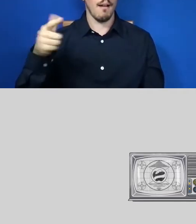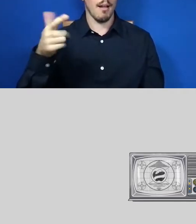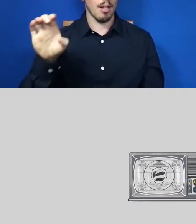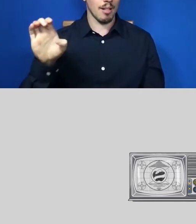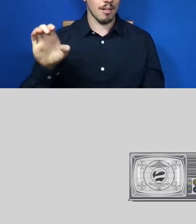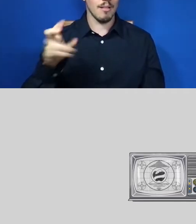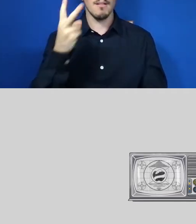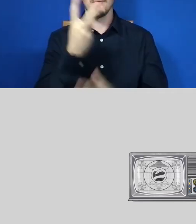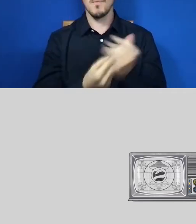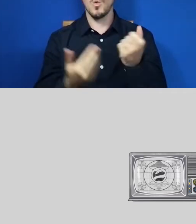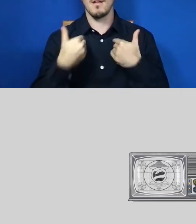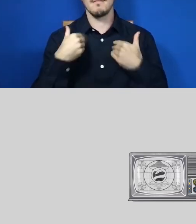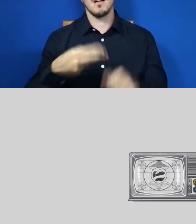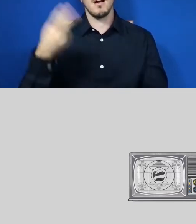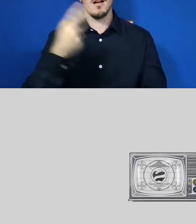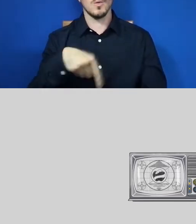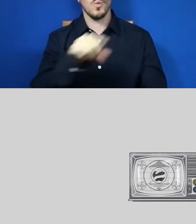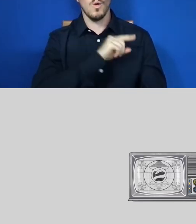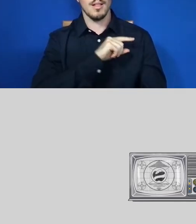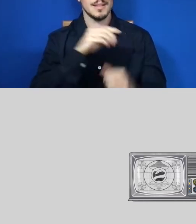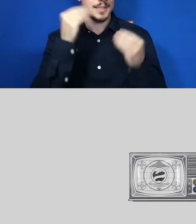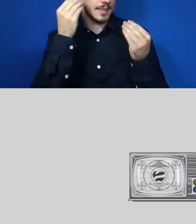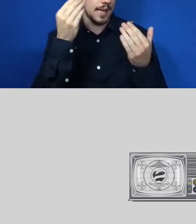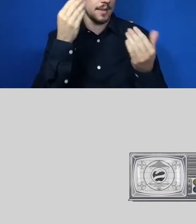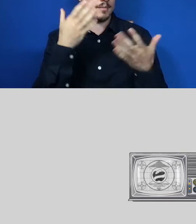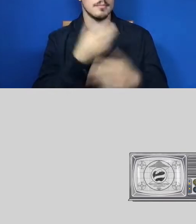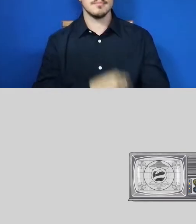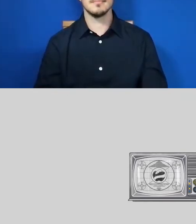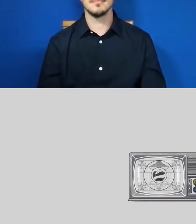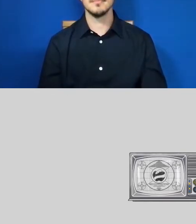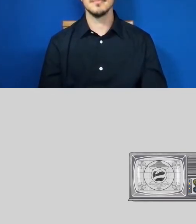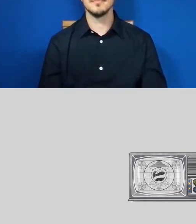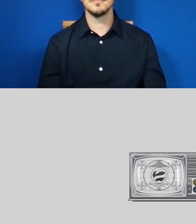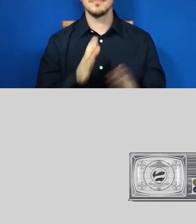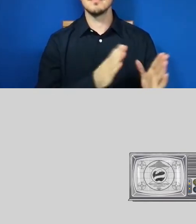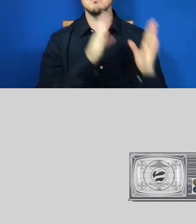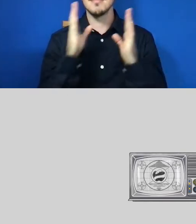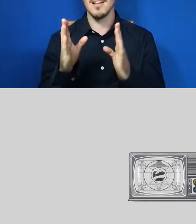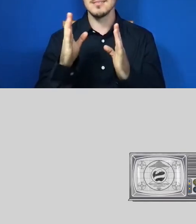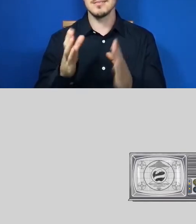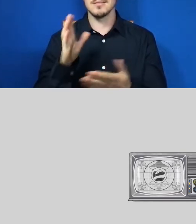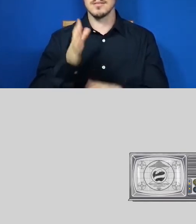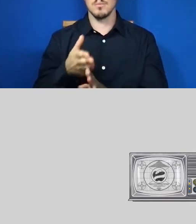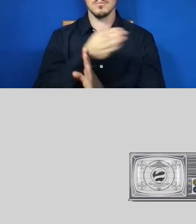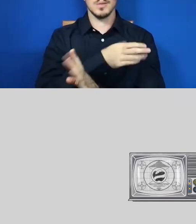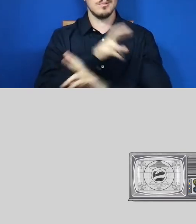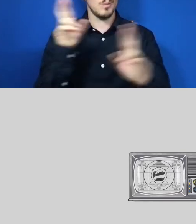which both include high quality data. The next step is to pre-process your data.